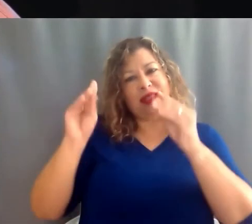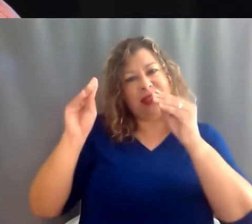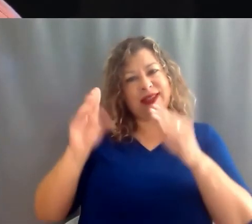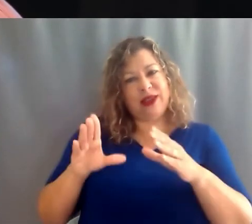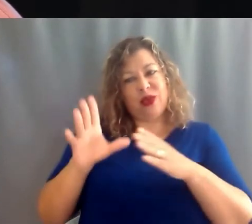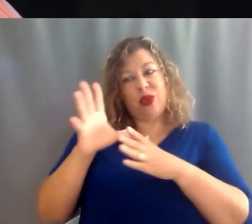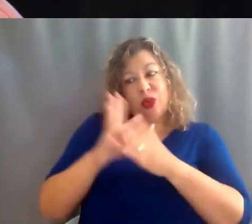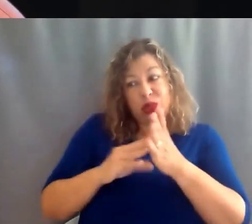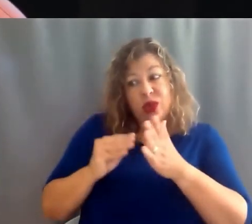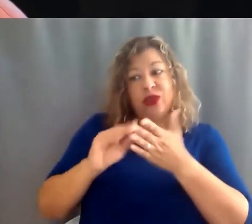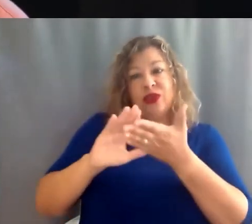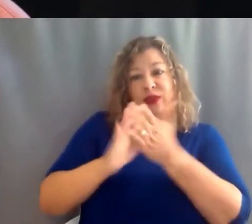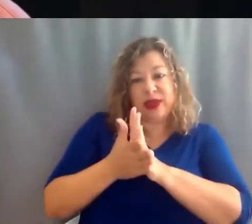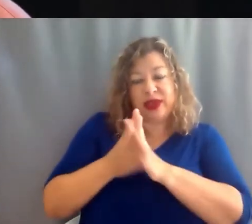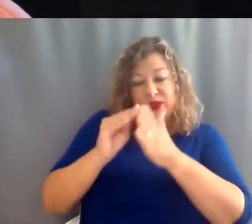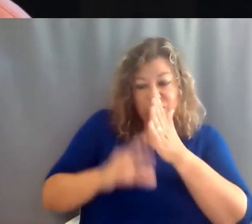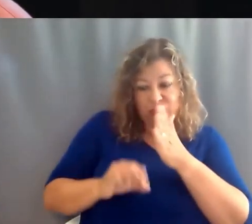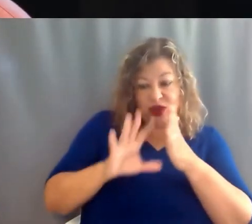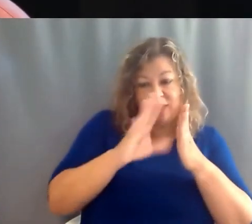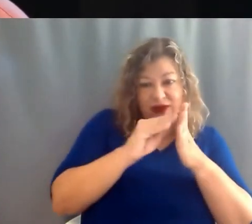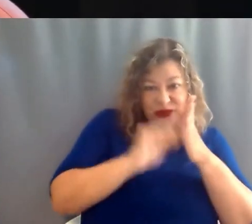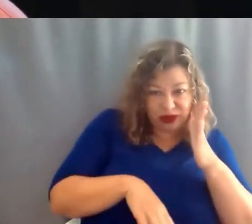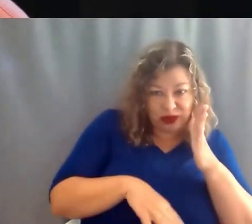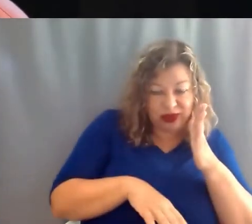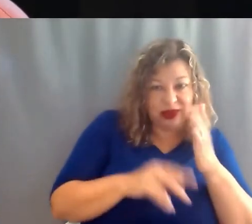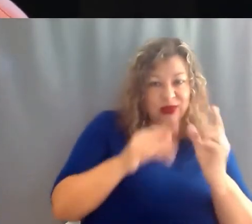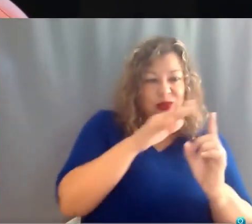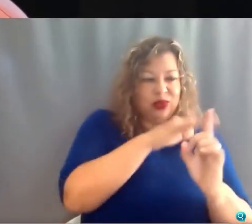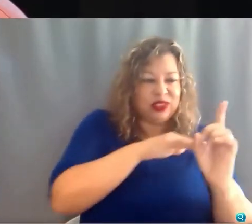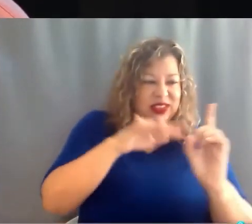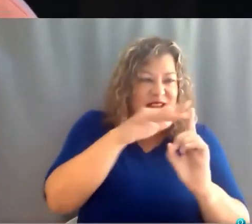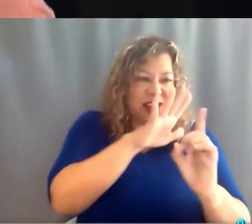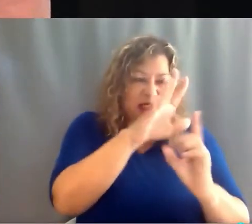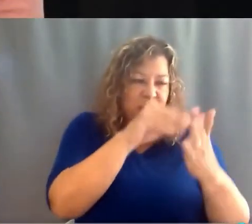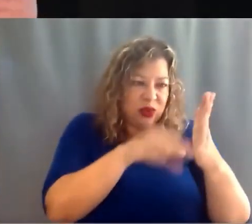student of their student shows up, then the teacher within them emerges.